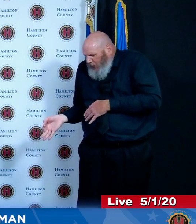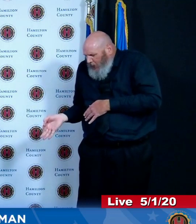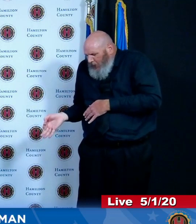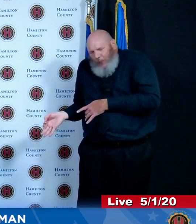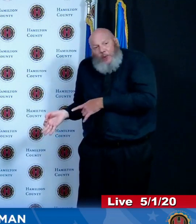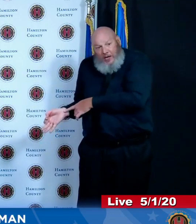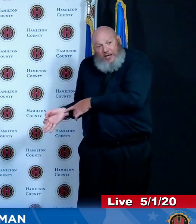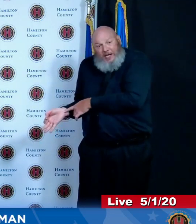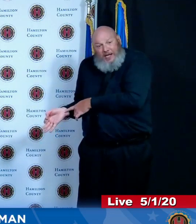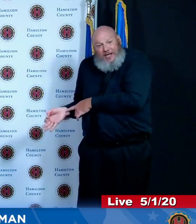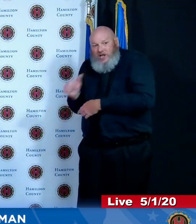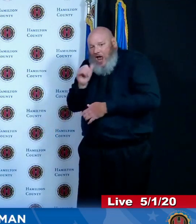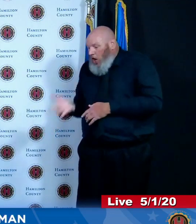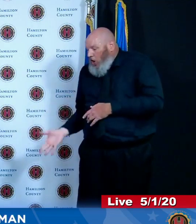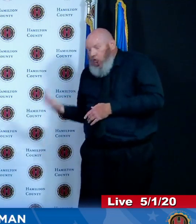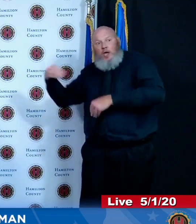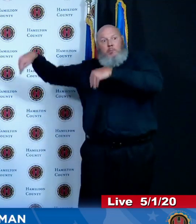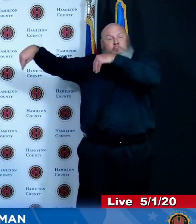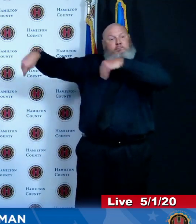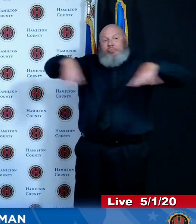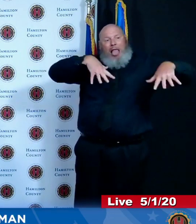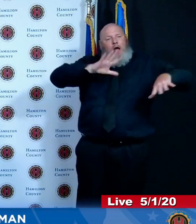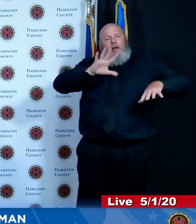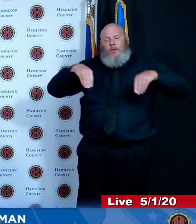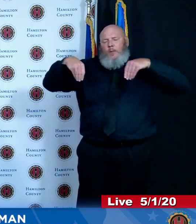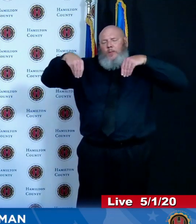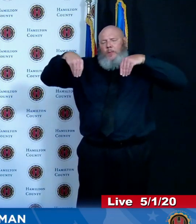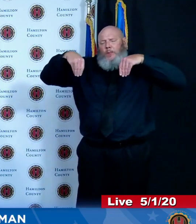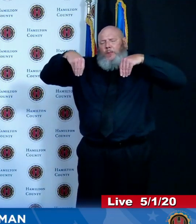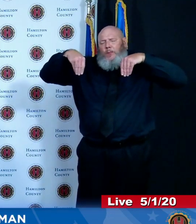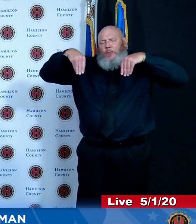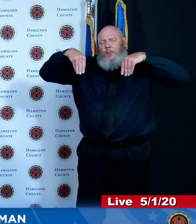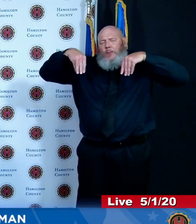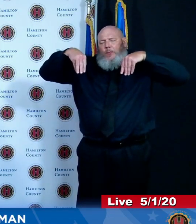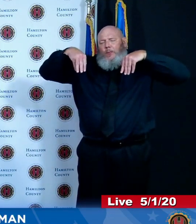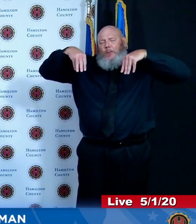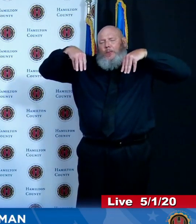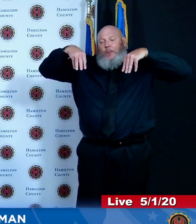that dental procedures and dental visits even just routine checkups are allowed